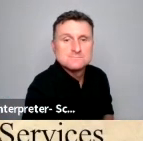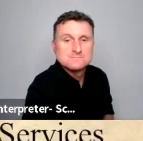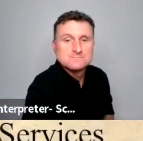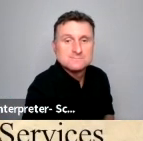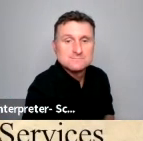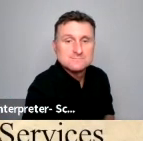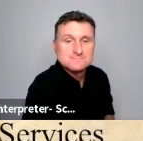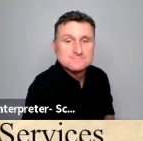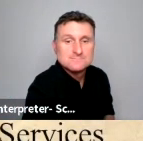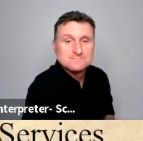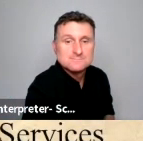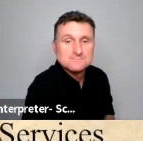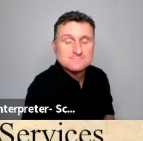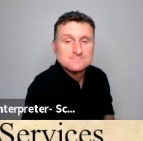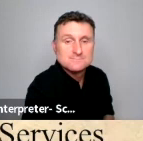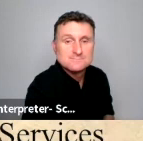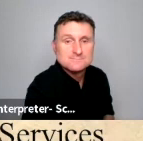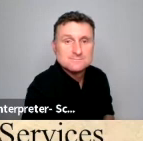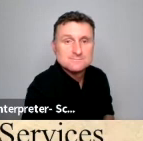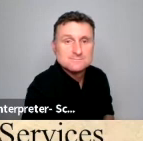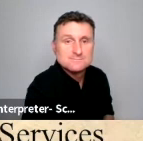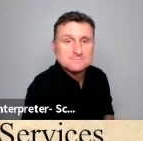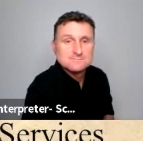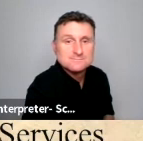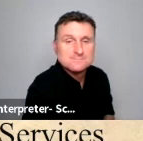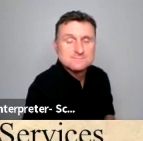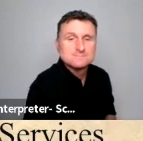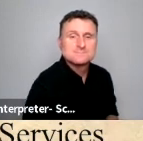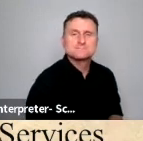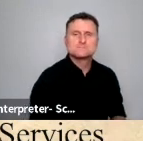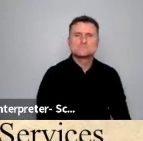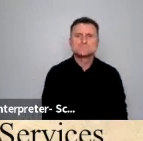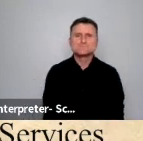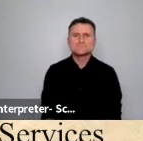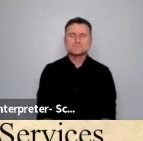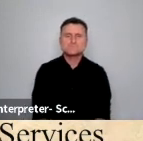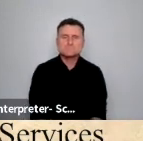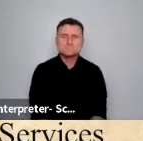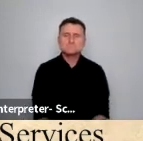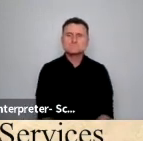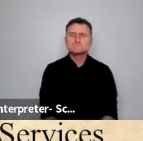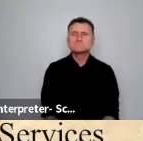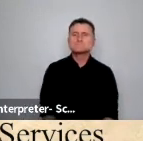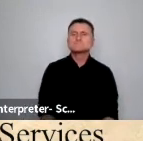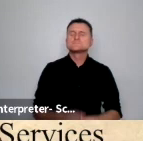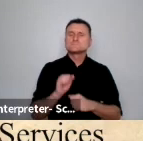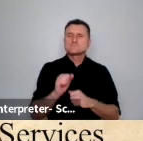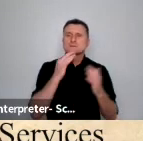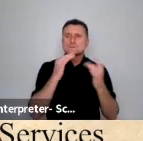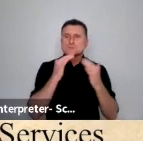Unihia, unihia. Unihia te reo rongomai whiti o tēnei hui o tēnei wānanga Waiho te riri,